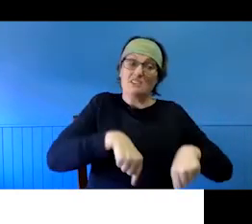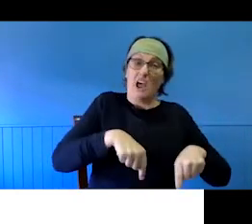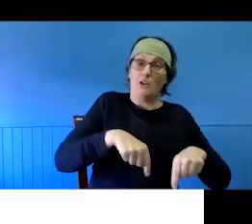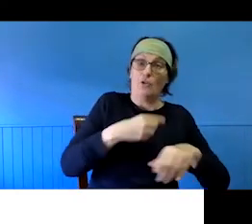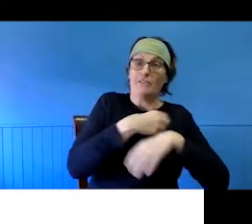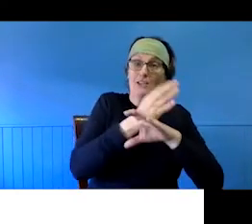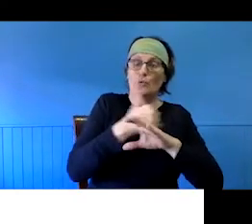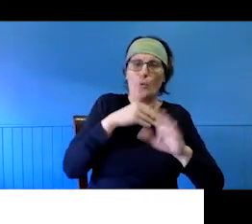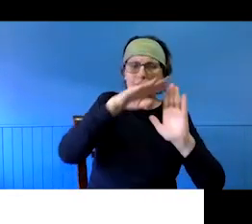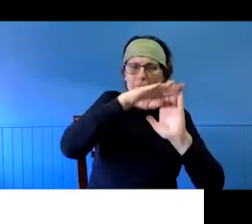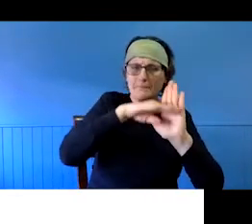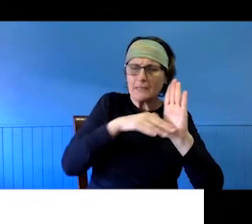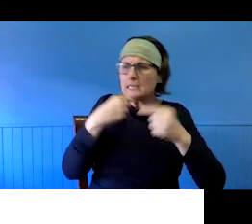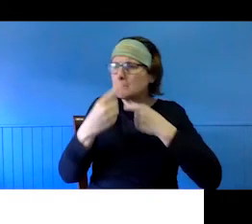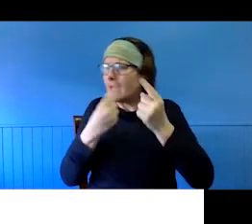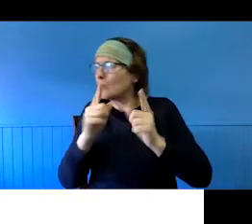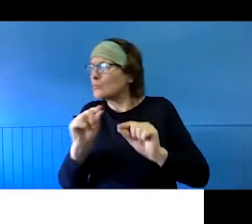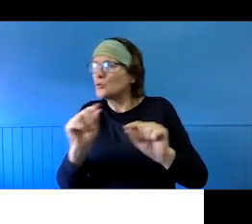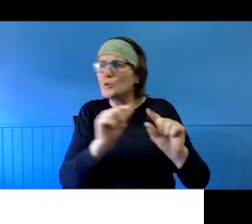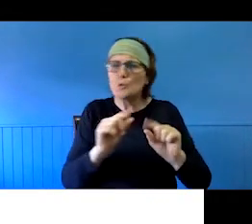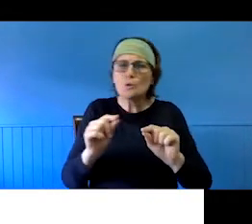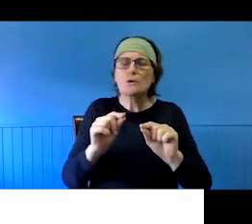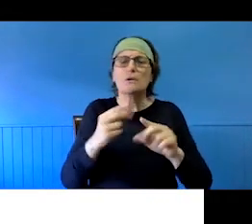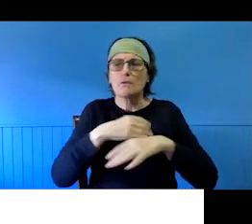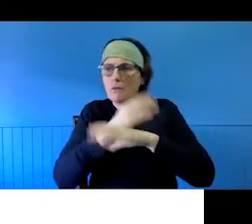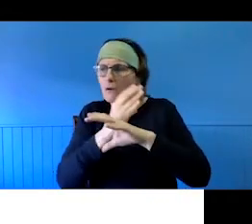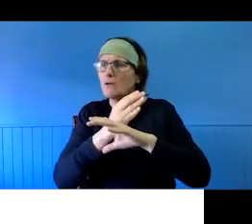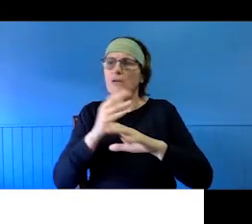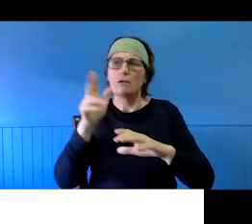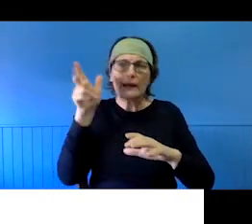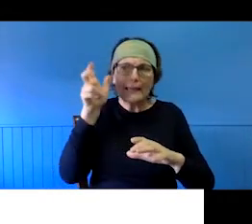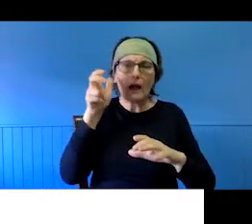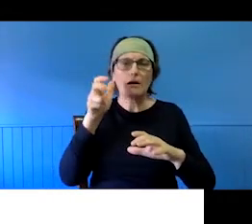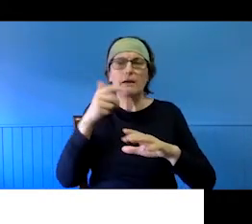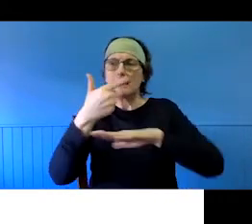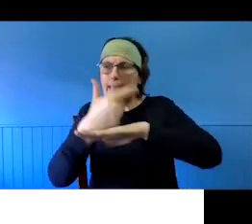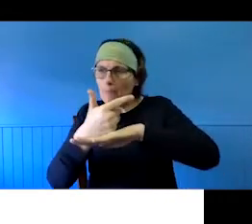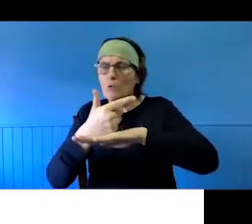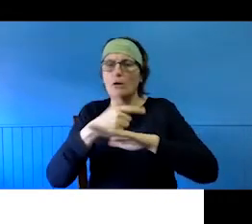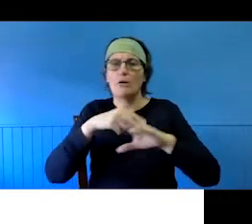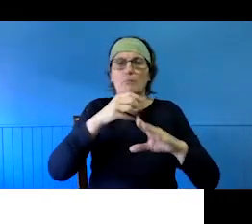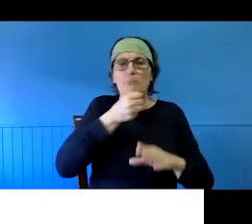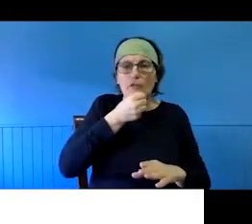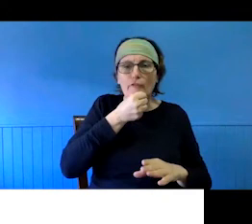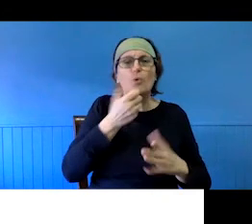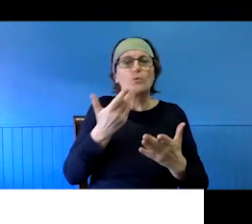It is just helpful. It reminds students of the expectations of the online session.